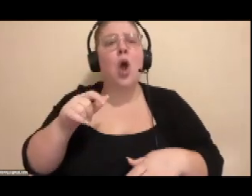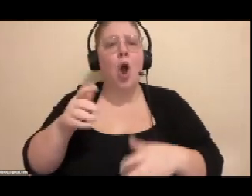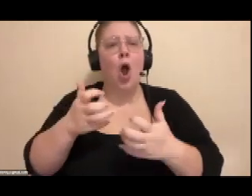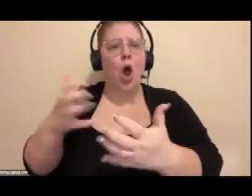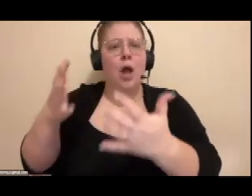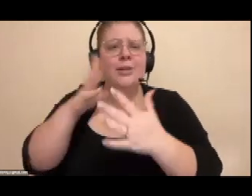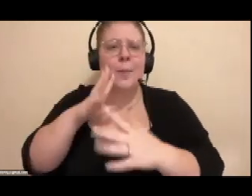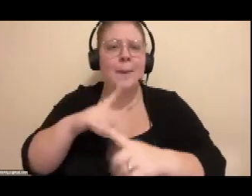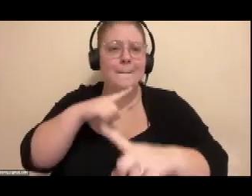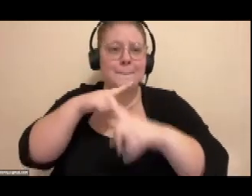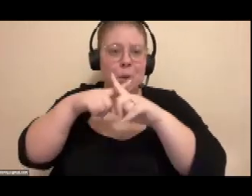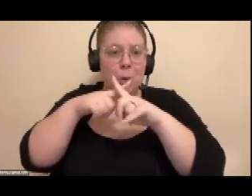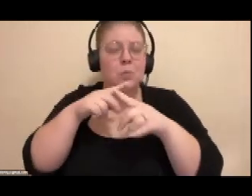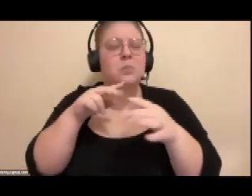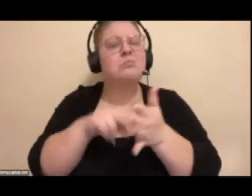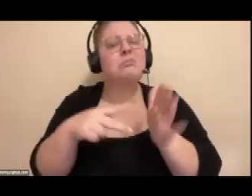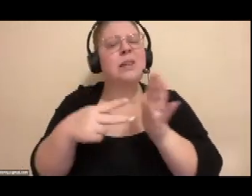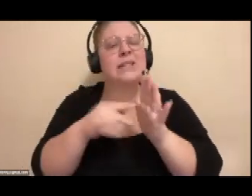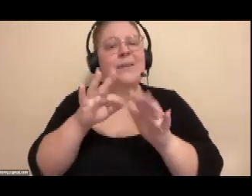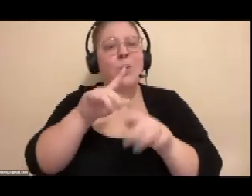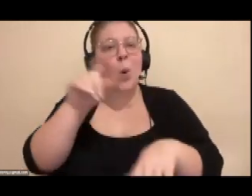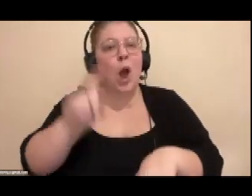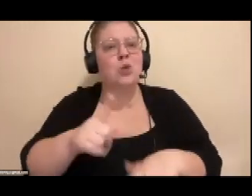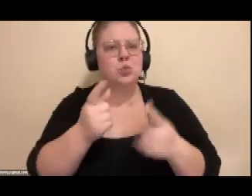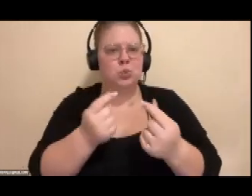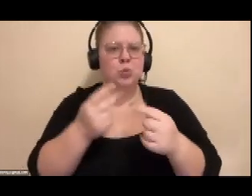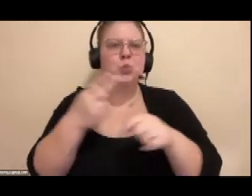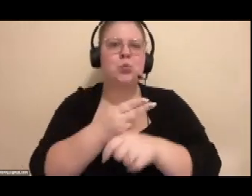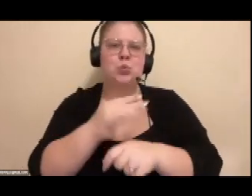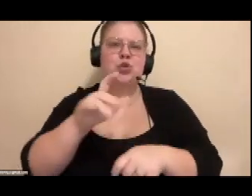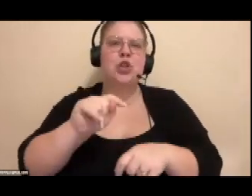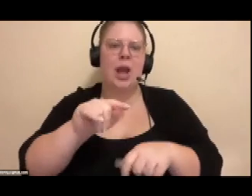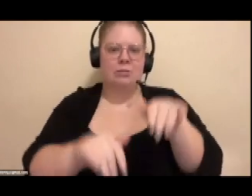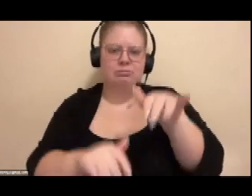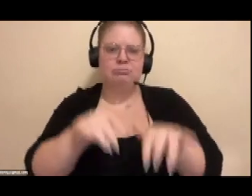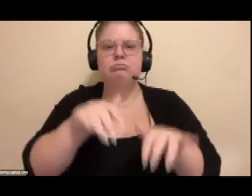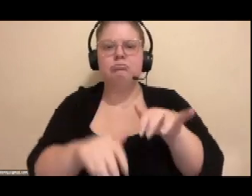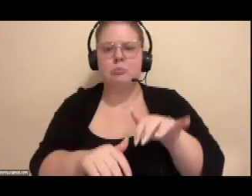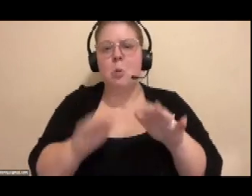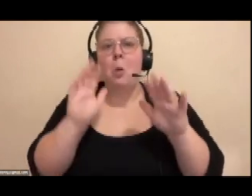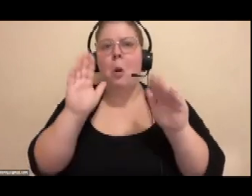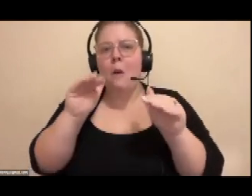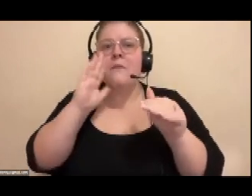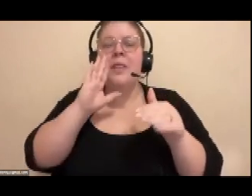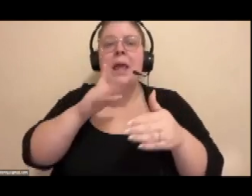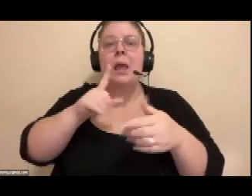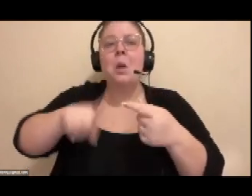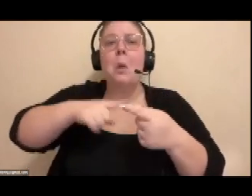we encourage you to please put them in the chat. And hopefully we'll have some time at the end to answer them.